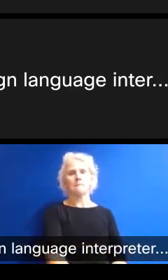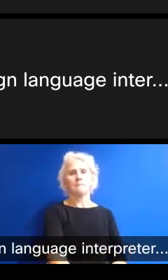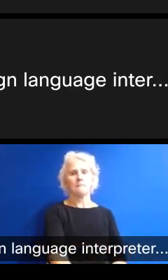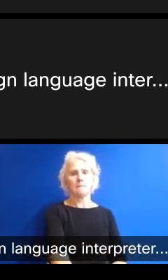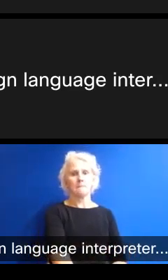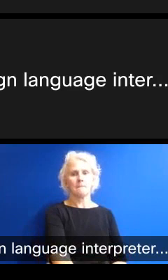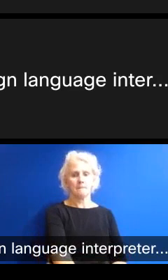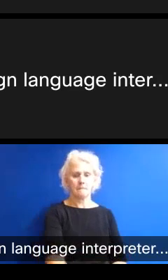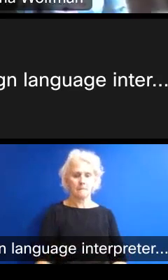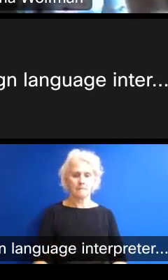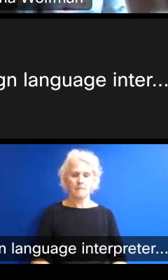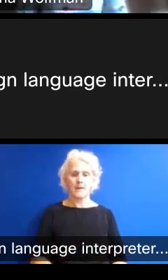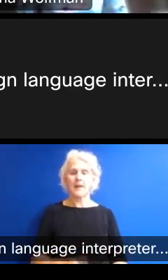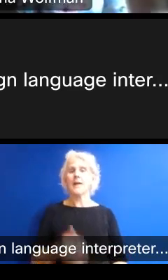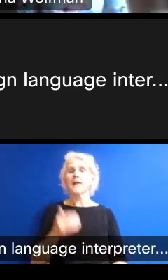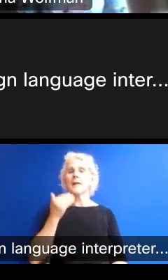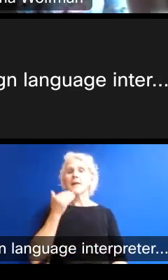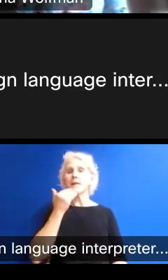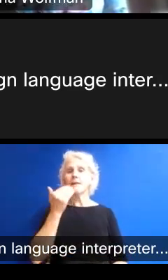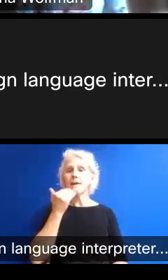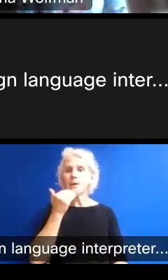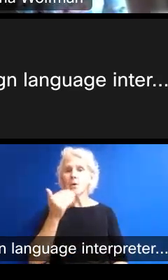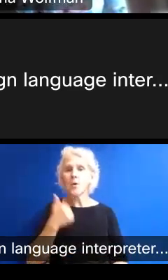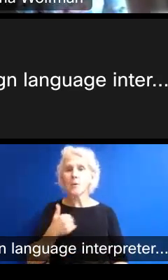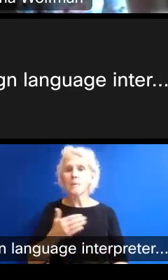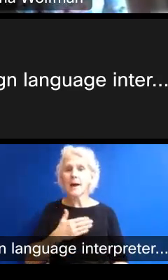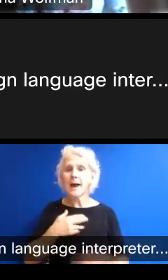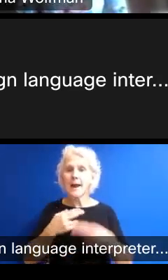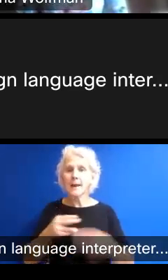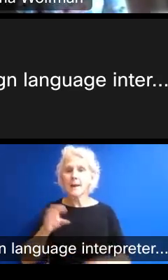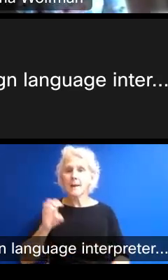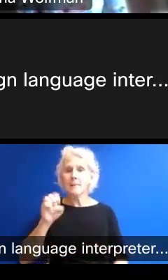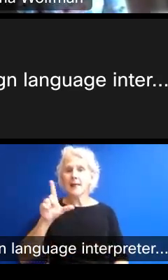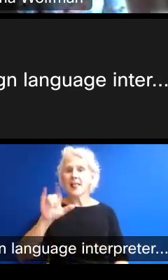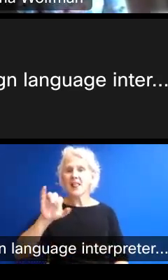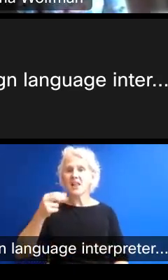[Elisha] Thanks, Ashley. Like she mentioned, my name is Elisha Wolfman and I am one of three